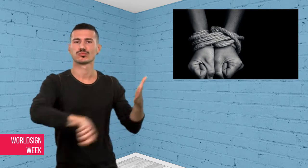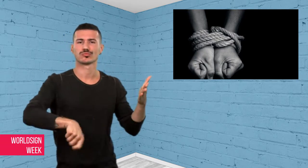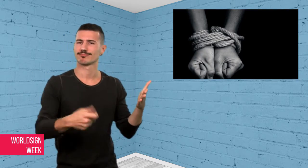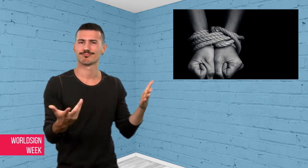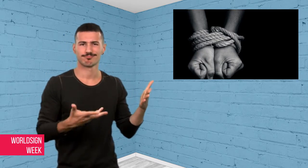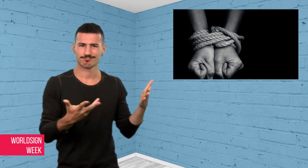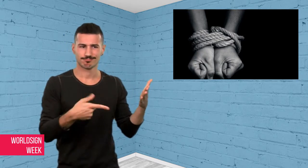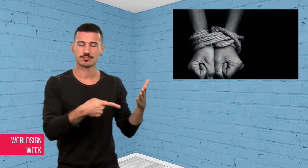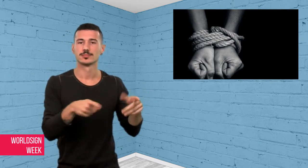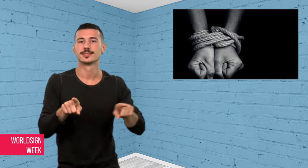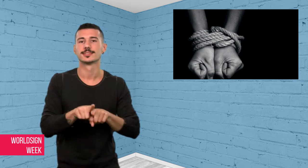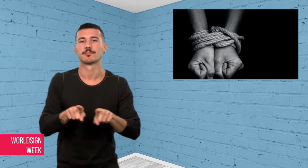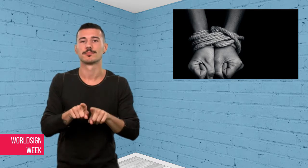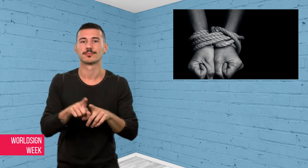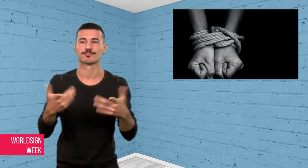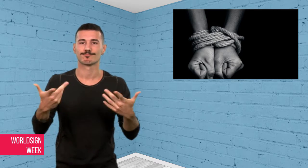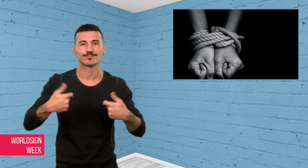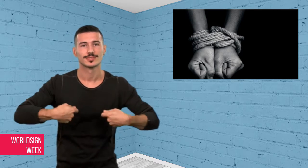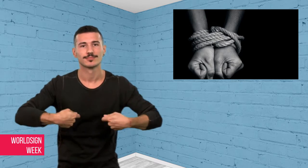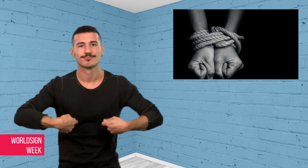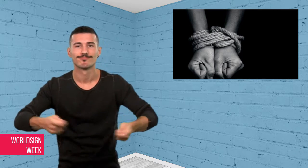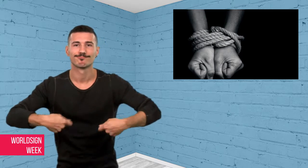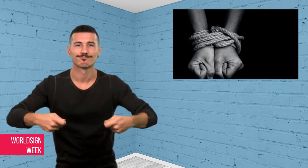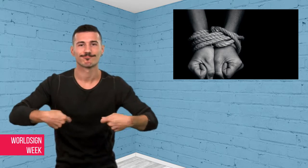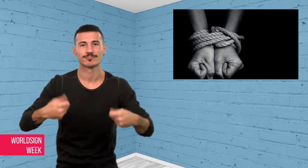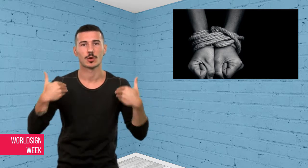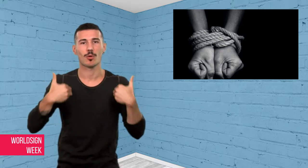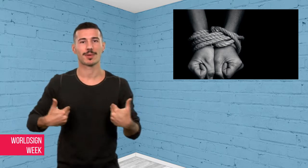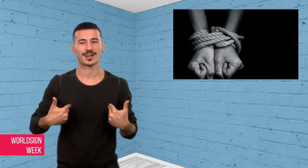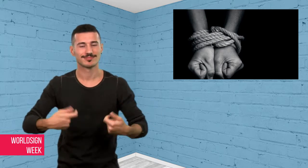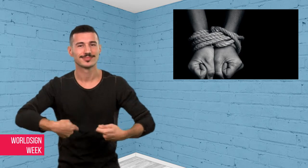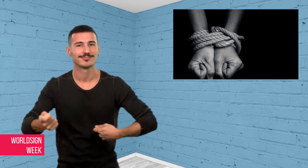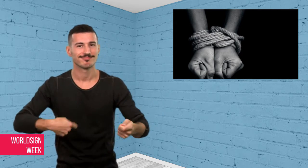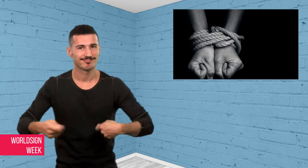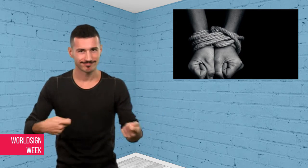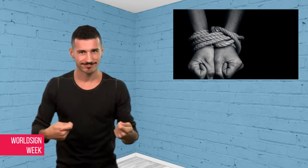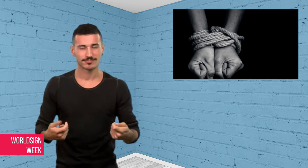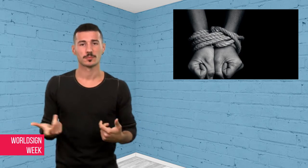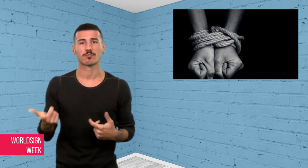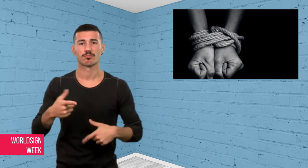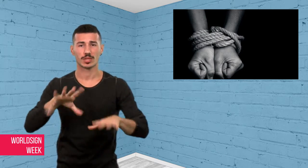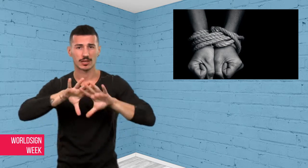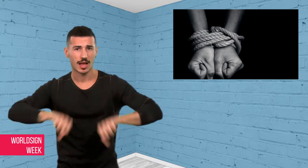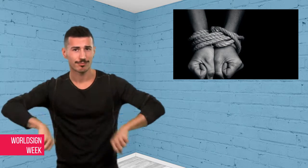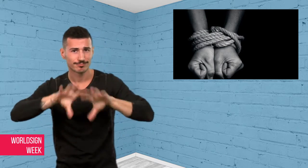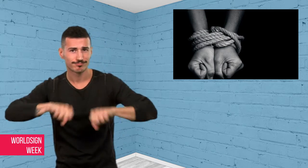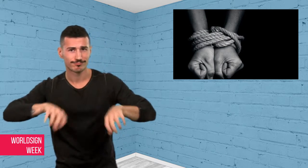These six suspects were charged for human trafficking,